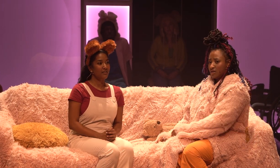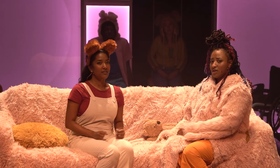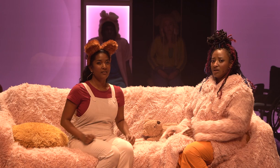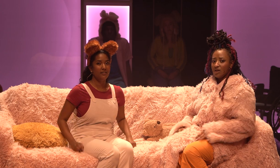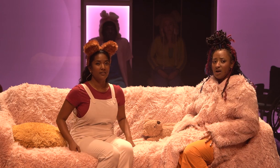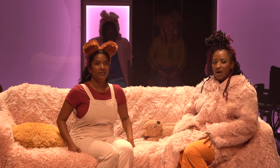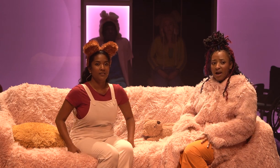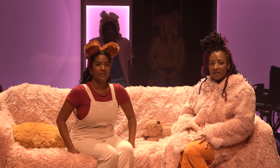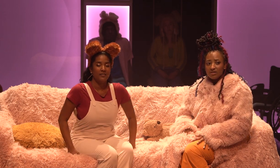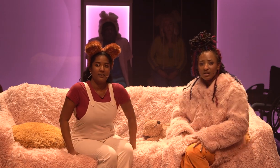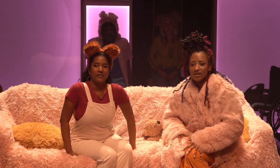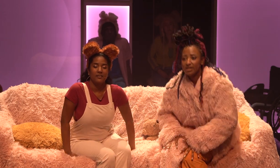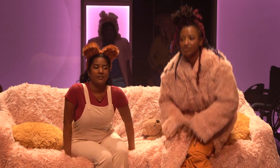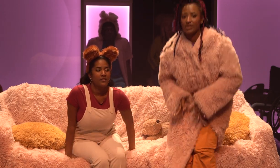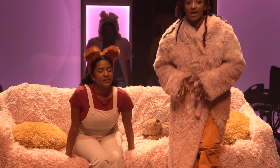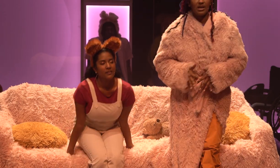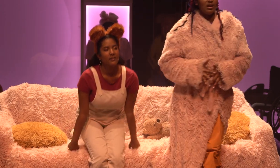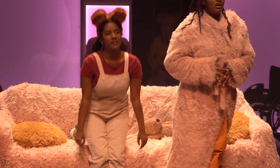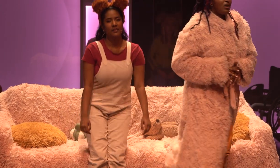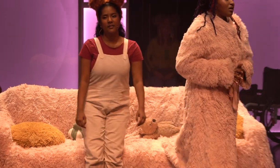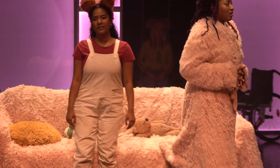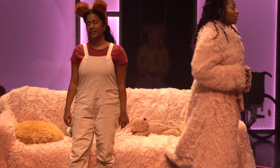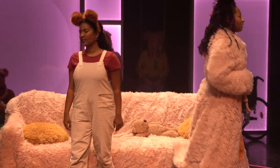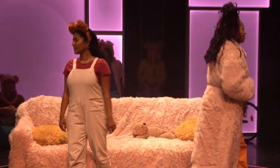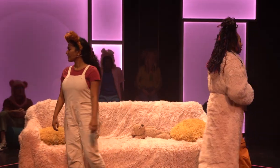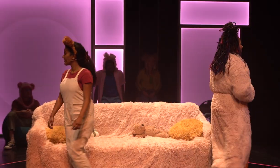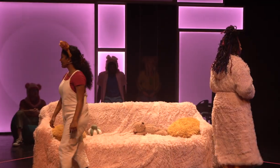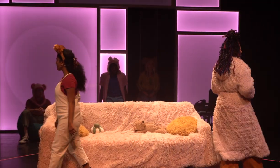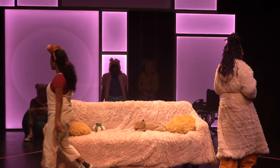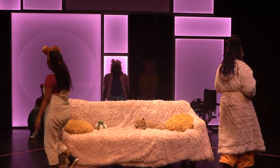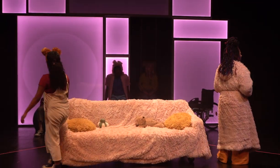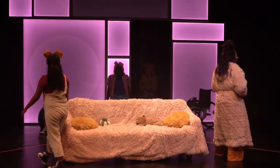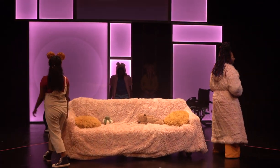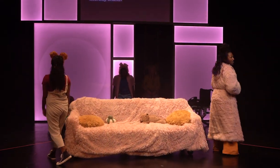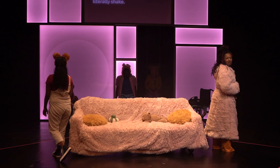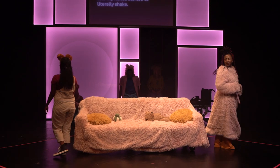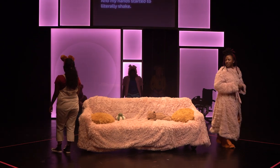And my hands started to literally shake.